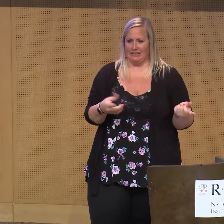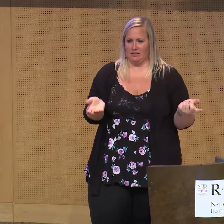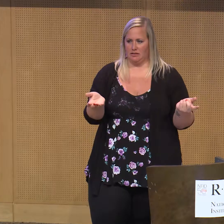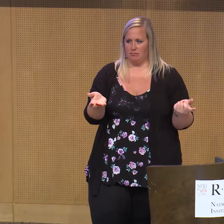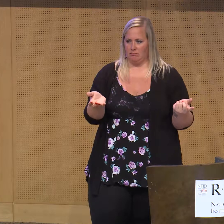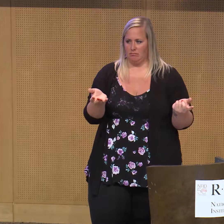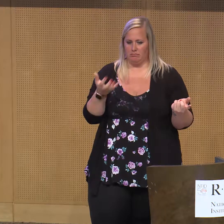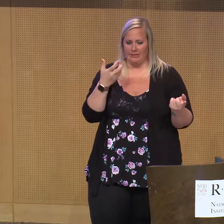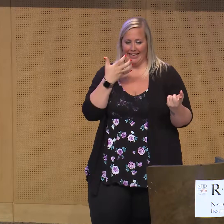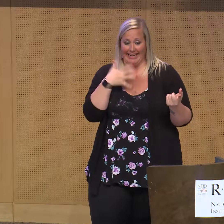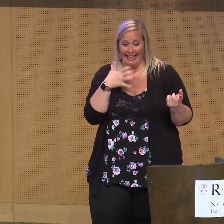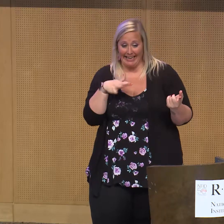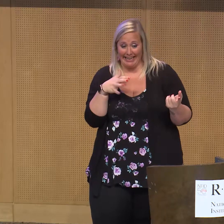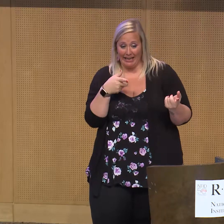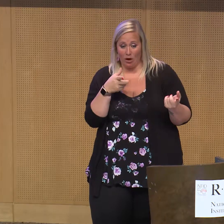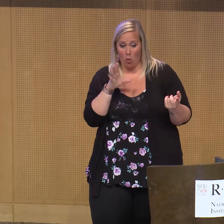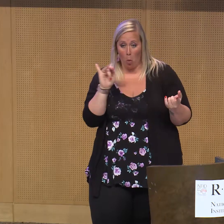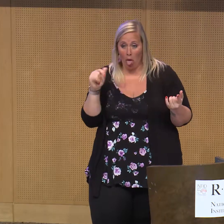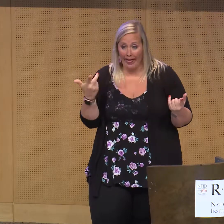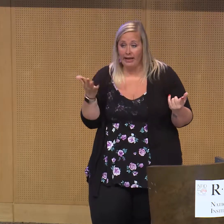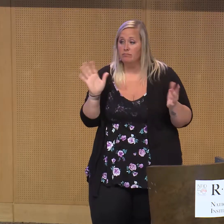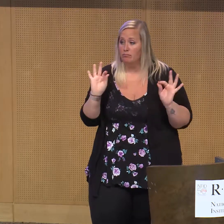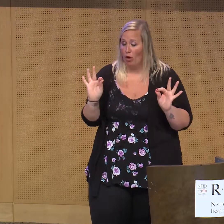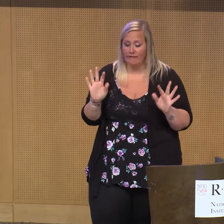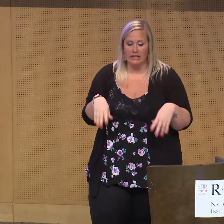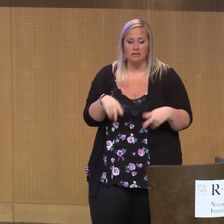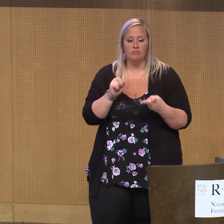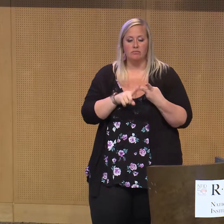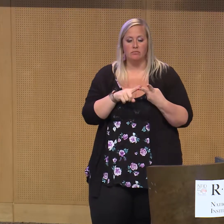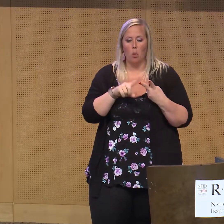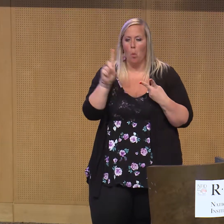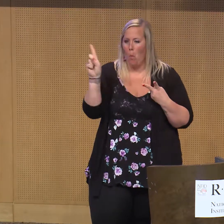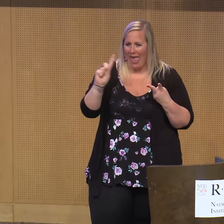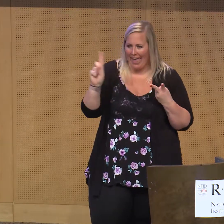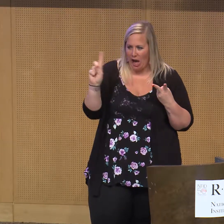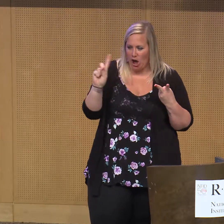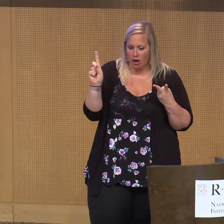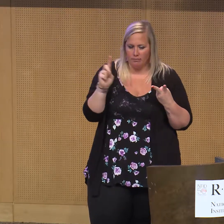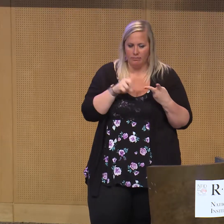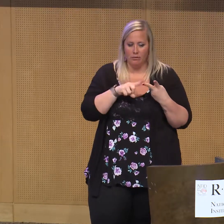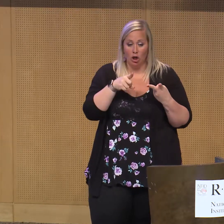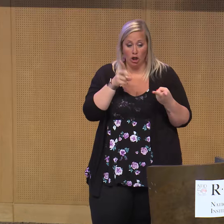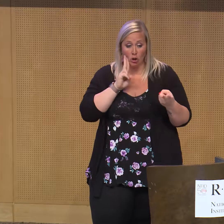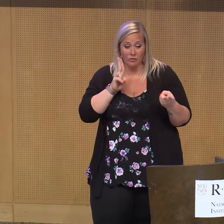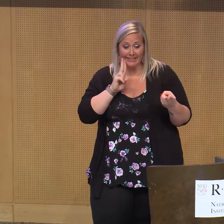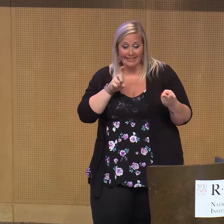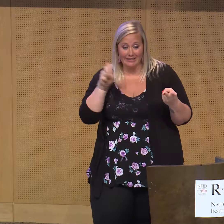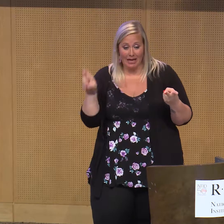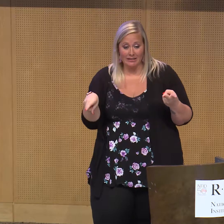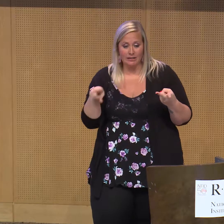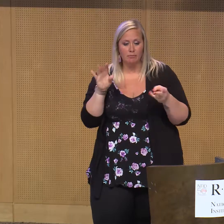I want to know what kind of company it is. Are they heating and cooling? Great. Where are they located?